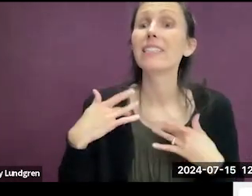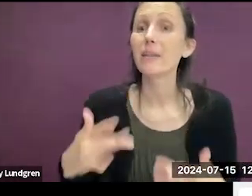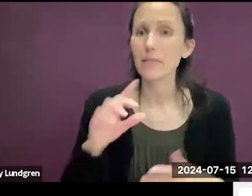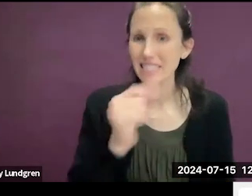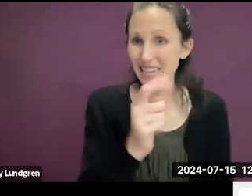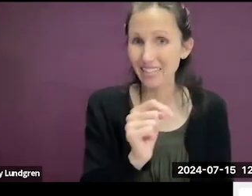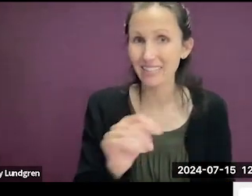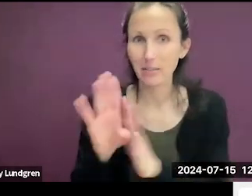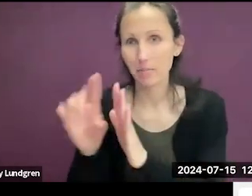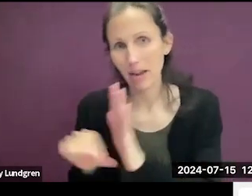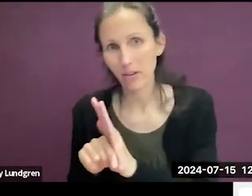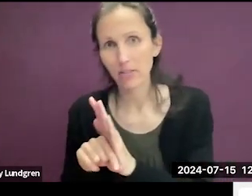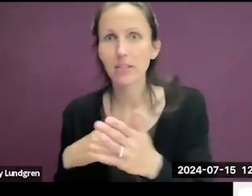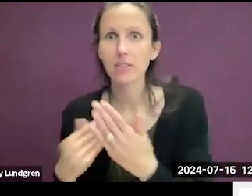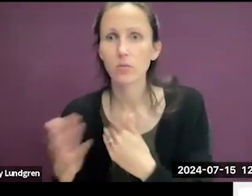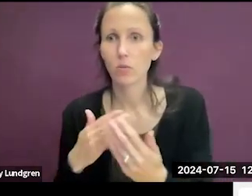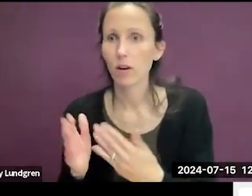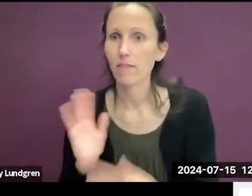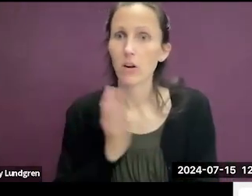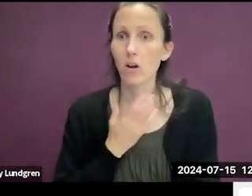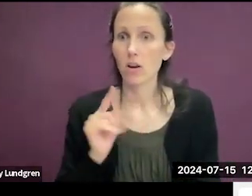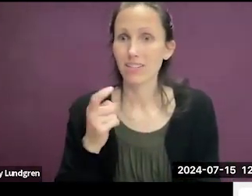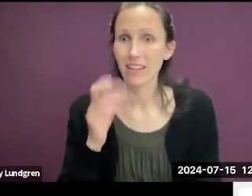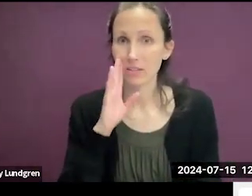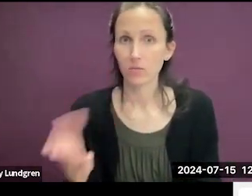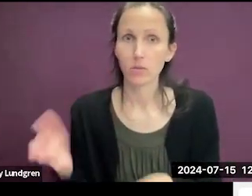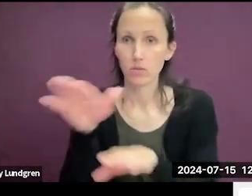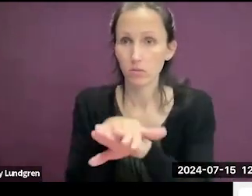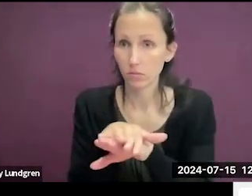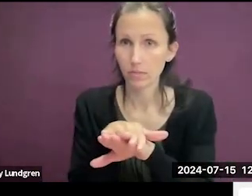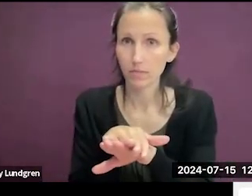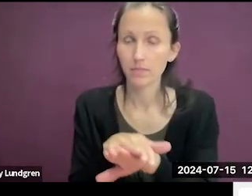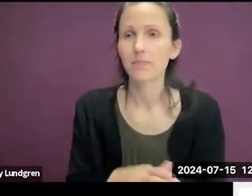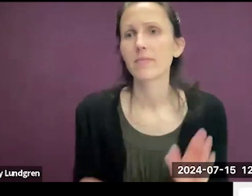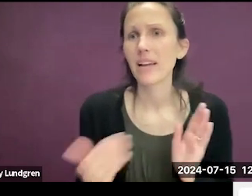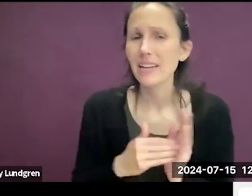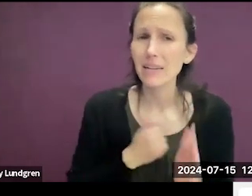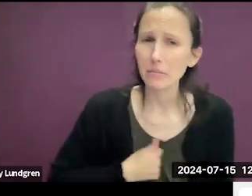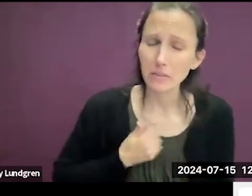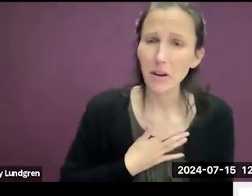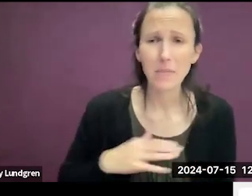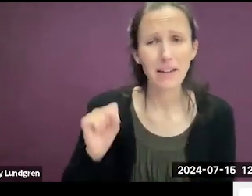to be whatever we're putting our text on top of. Again, my Software Center is really, really slow to load,